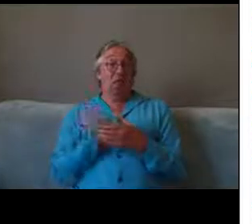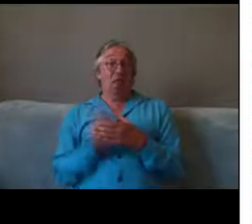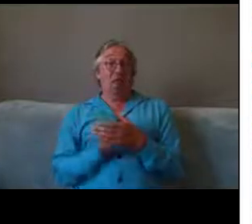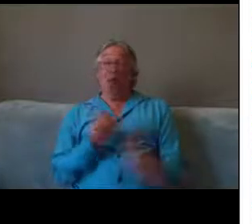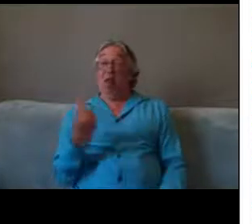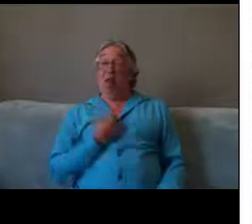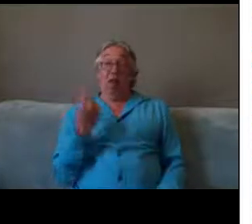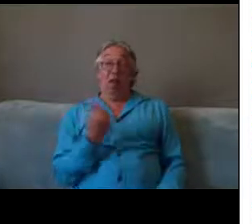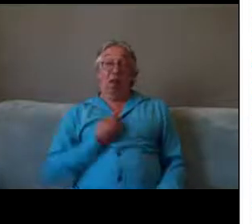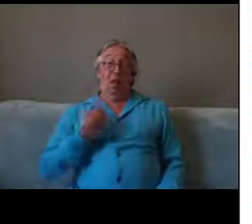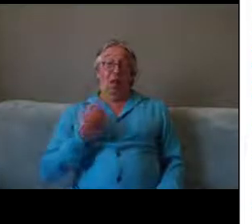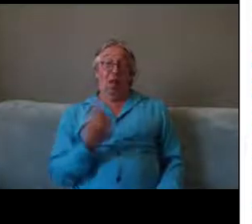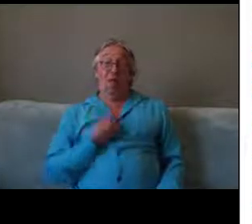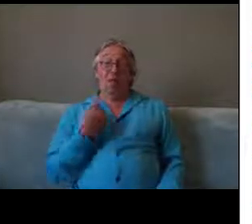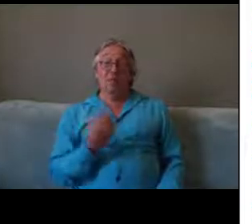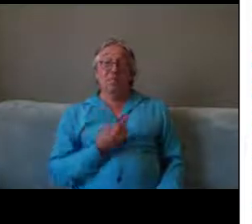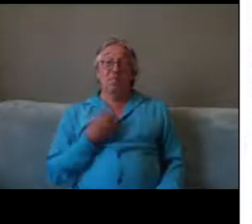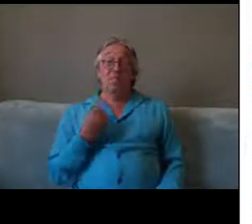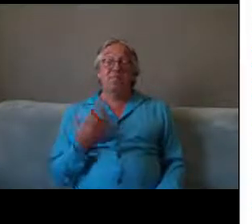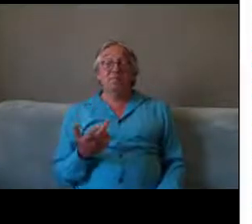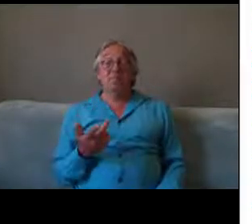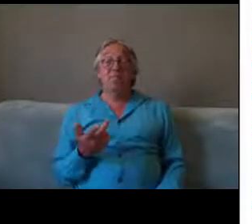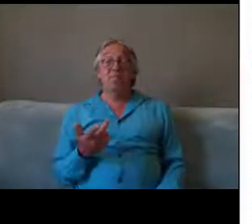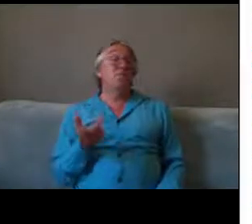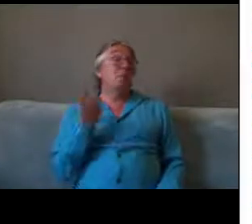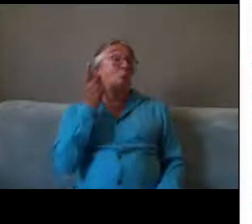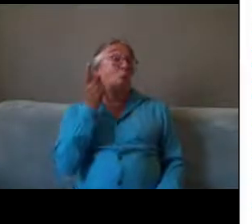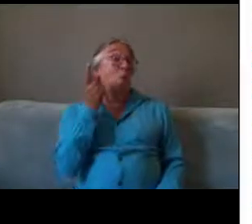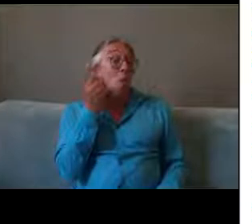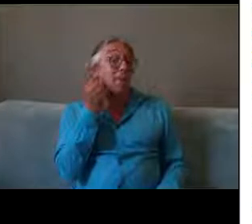the work of the different fields that take part in the programme.